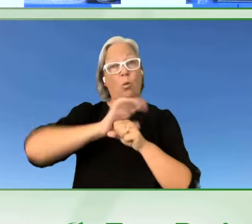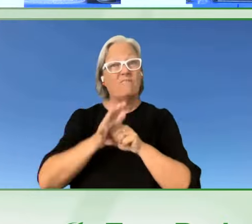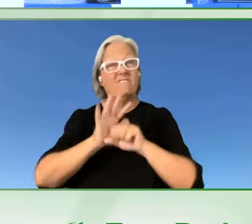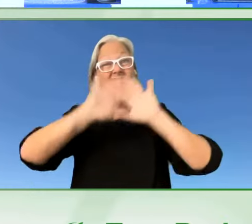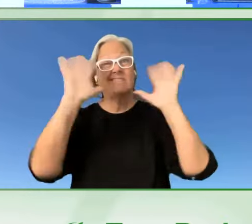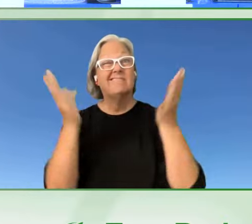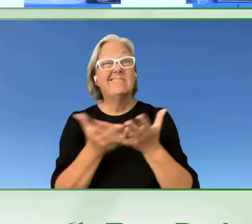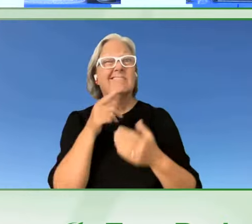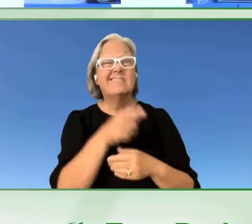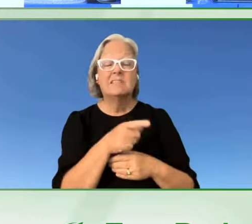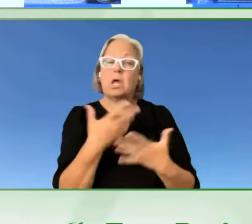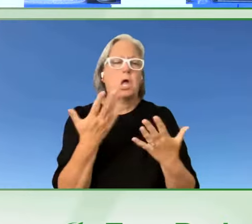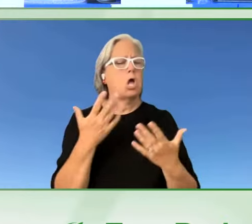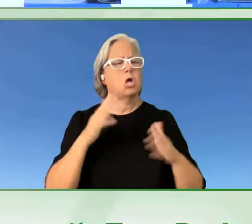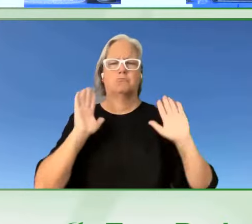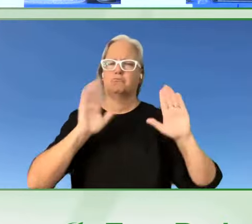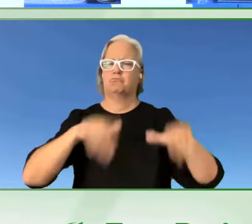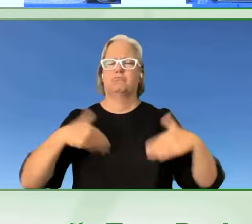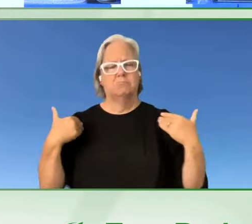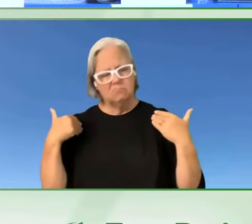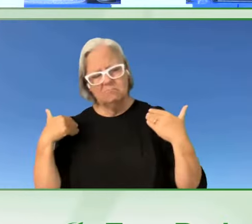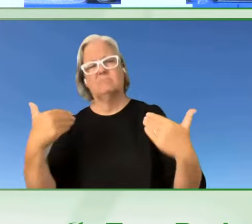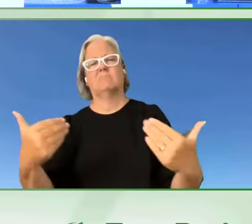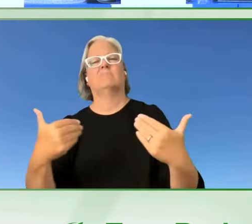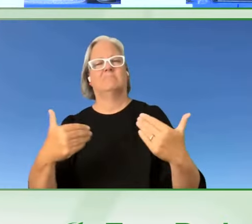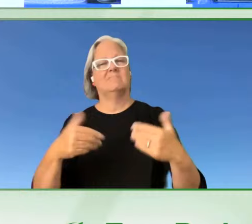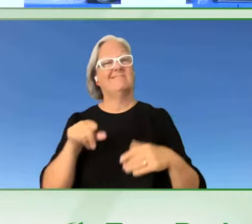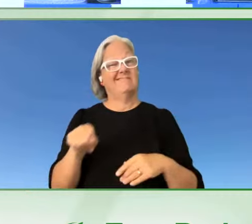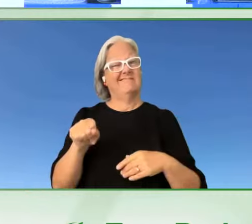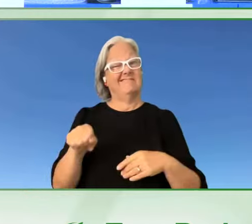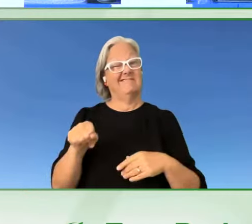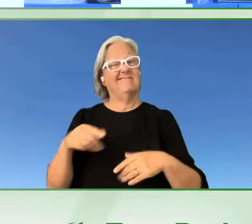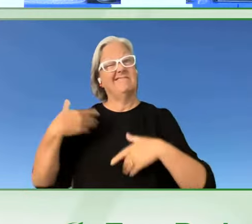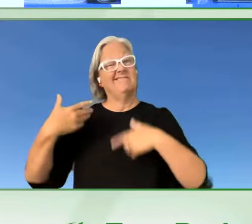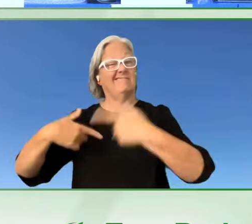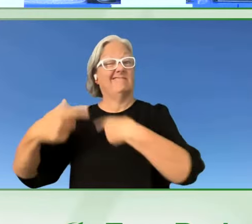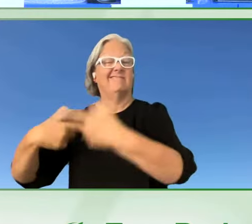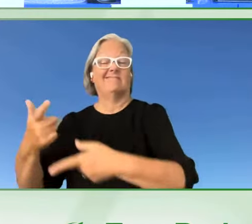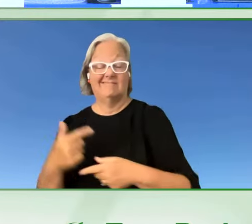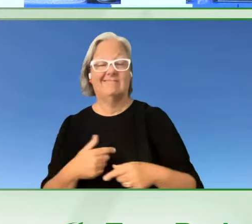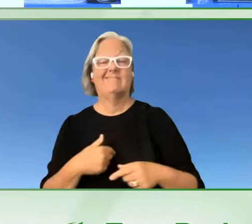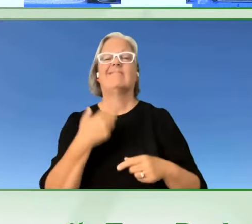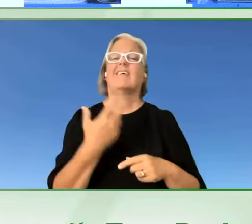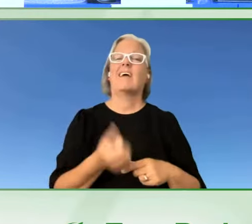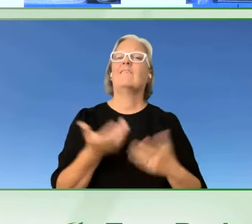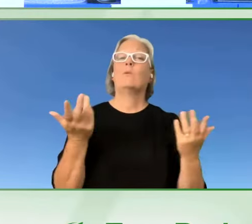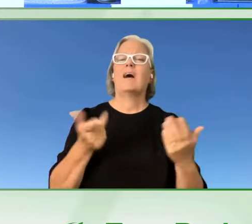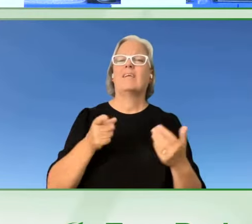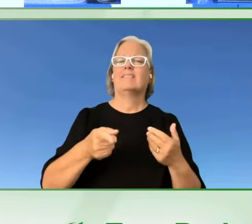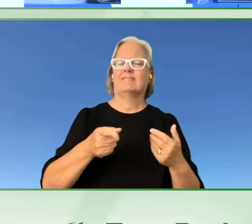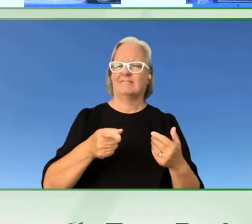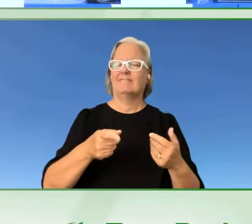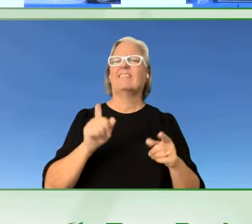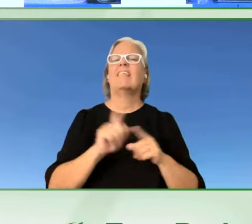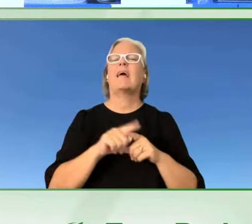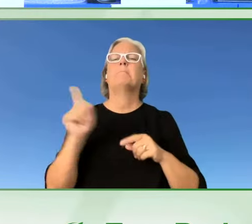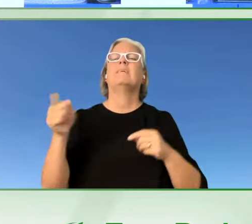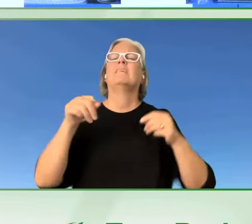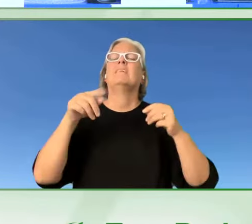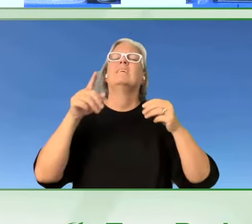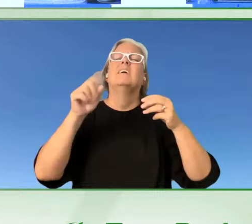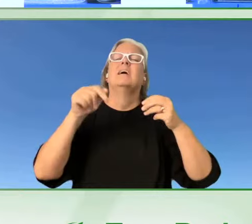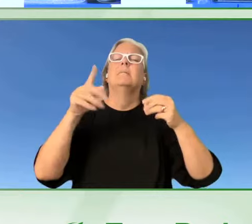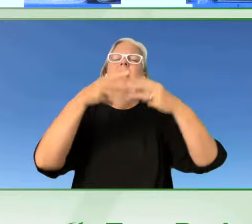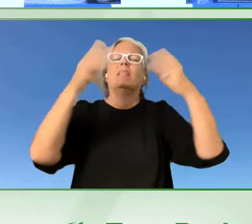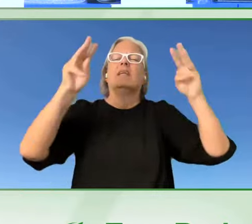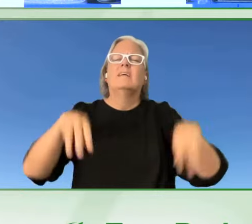You don't have to be scared that people don't like you, you have to love yourself.